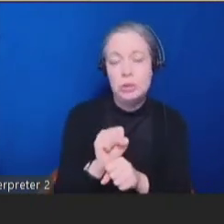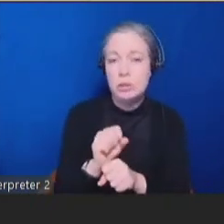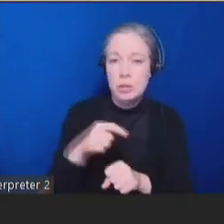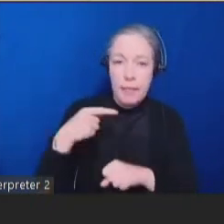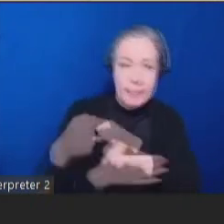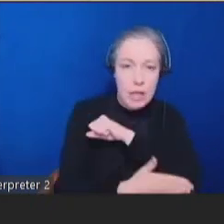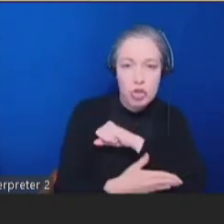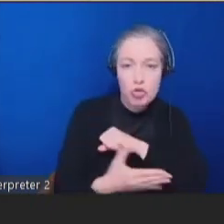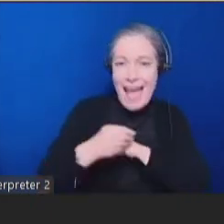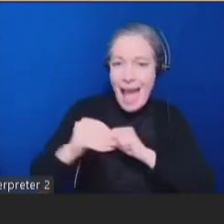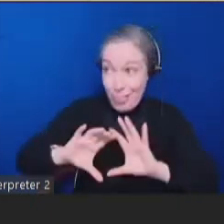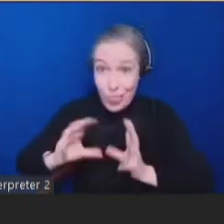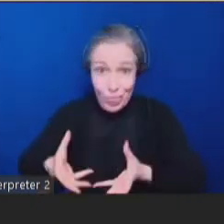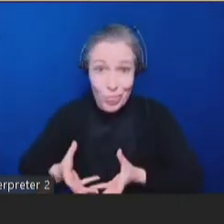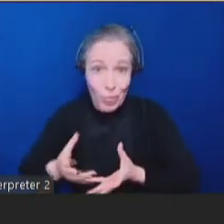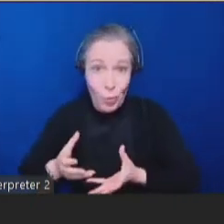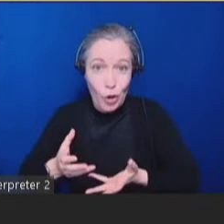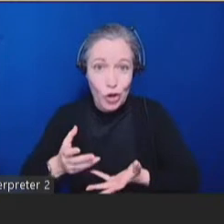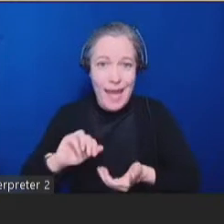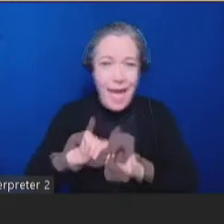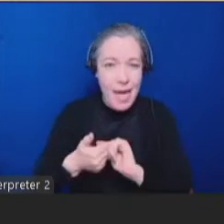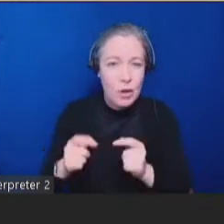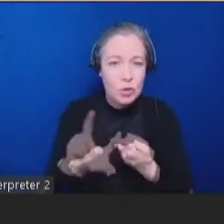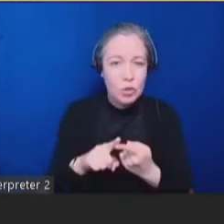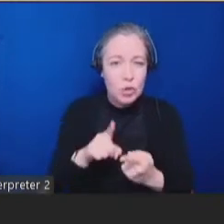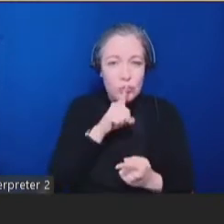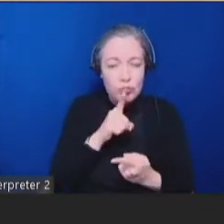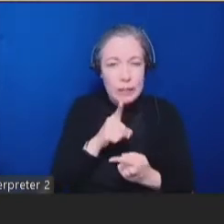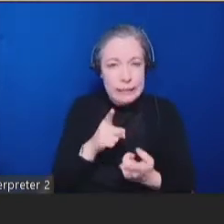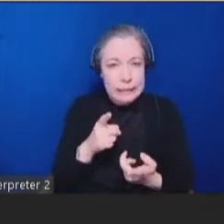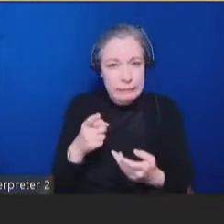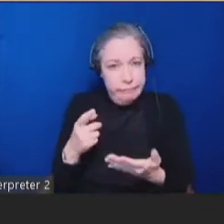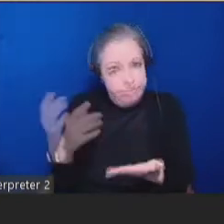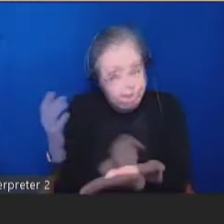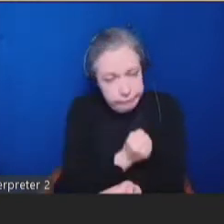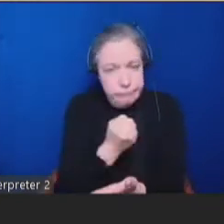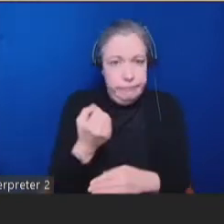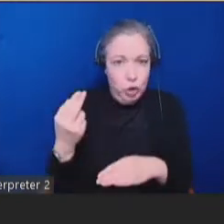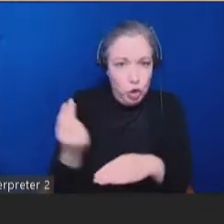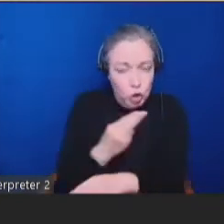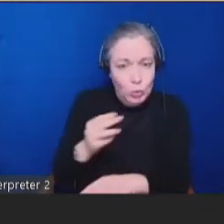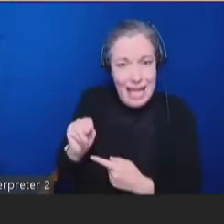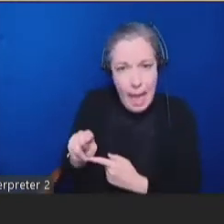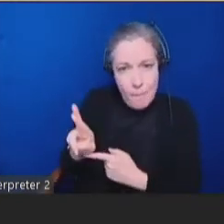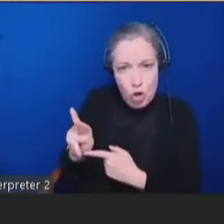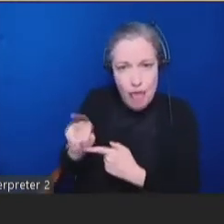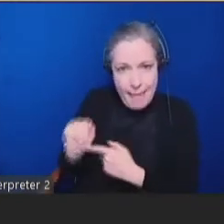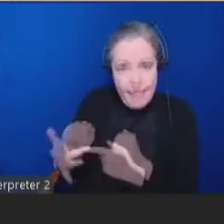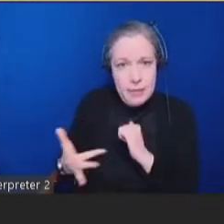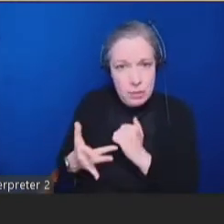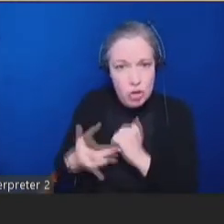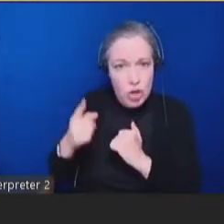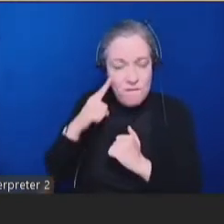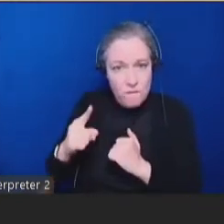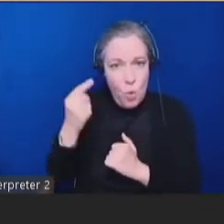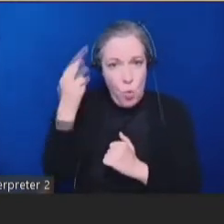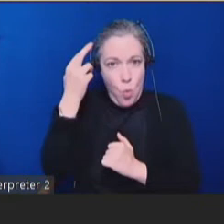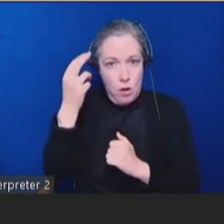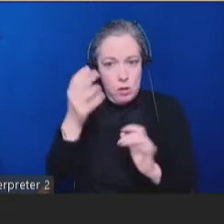can really harness this exceptional RNA vaccine technology for the purposes of cancer treatment.